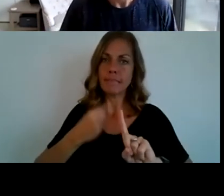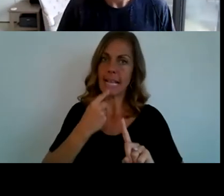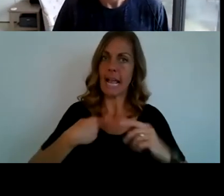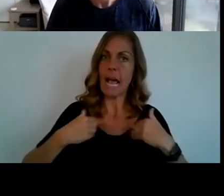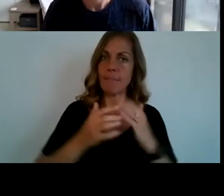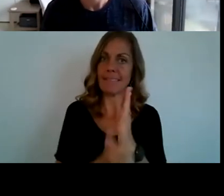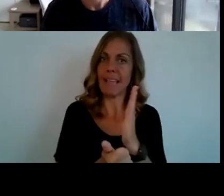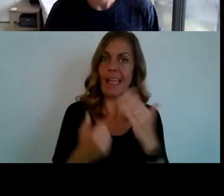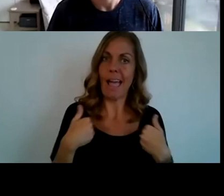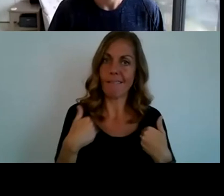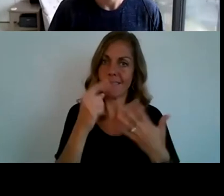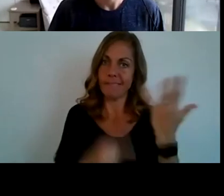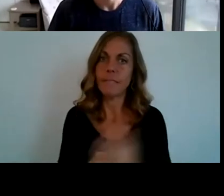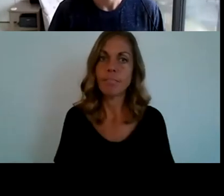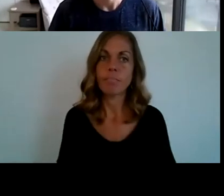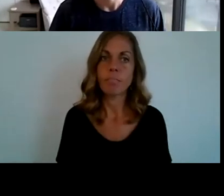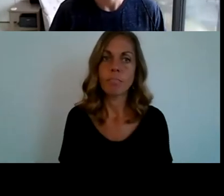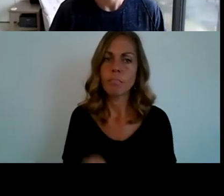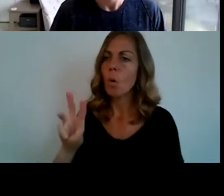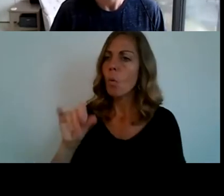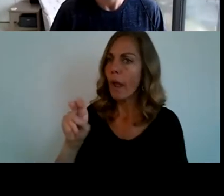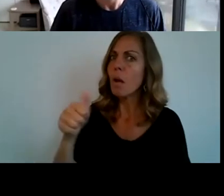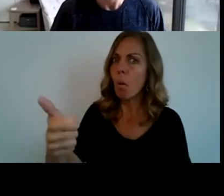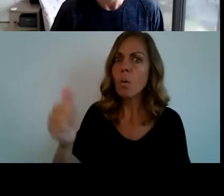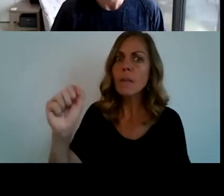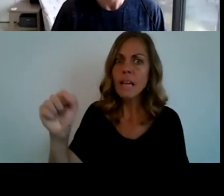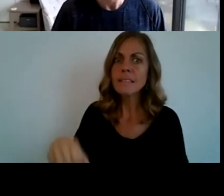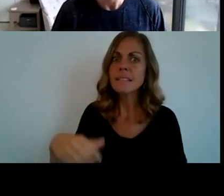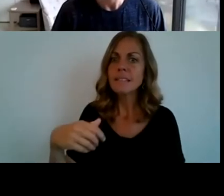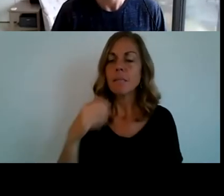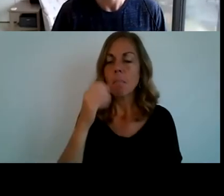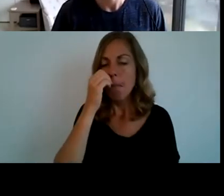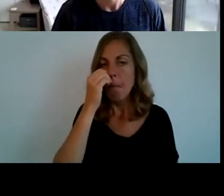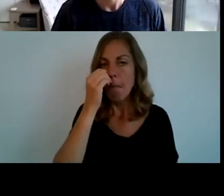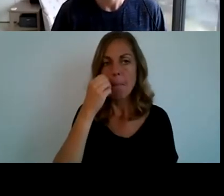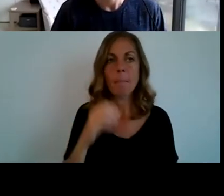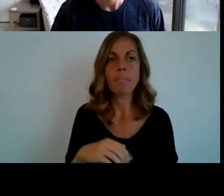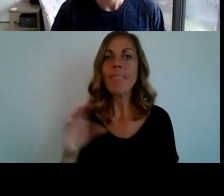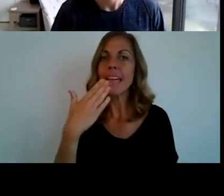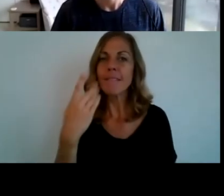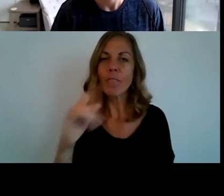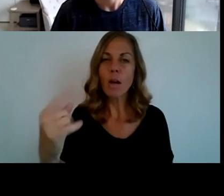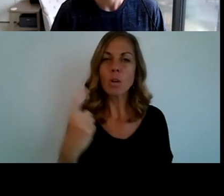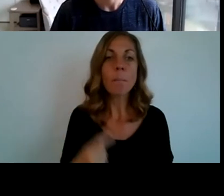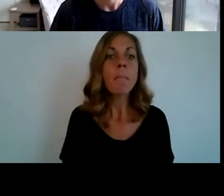Thank you both. And thank you for the question Shireen. And jump to you real quick. Director